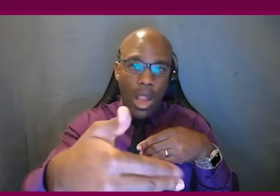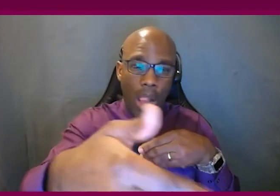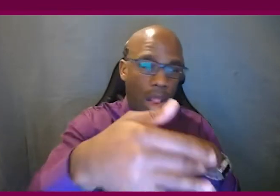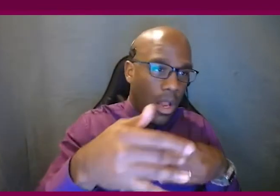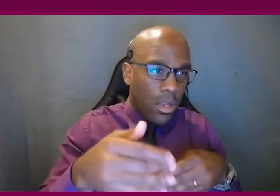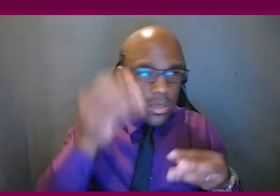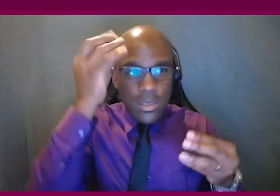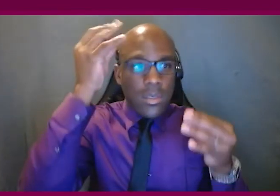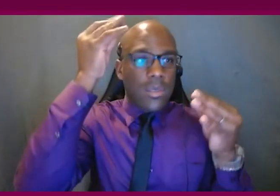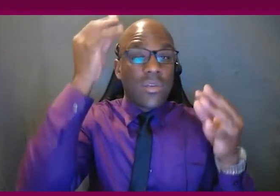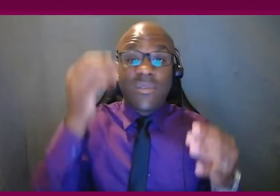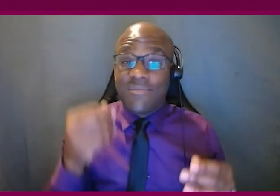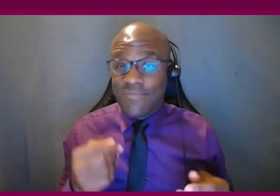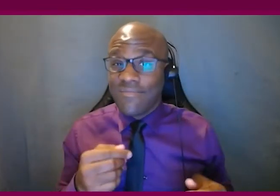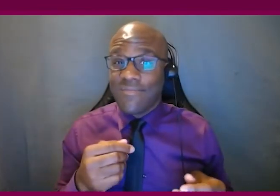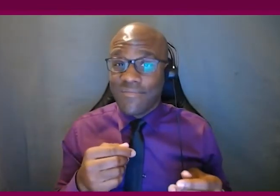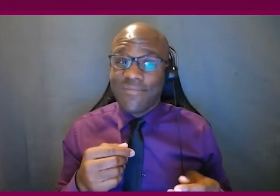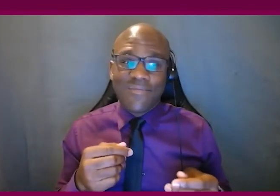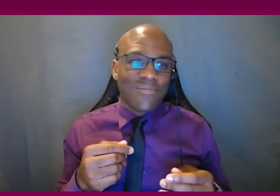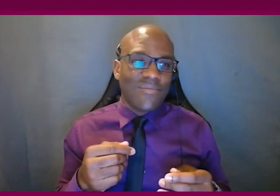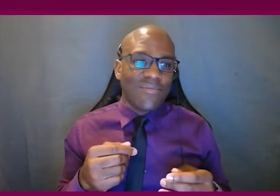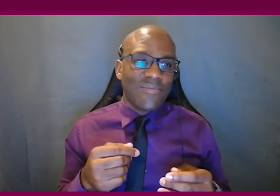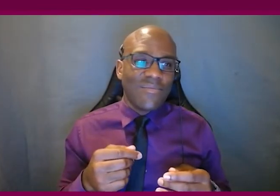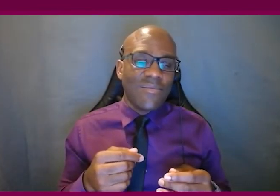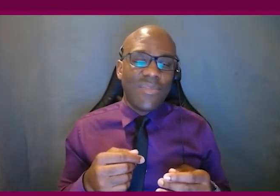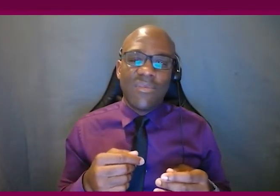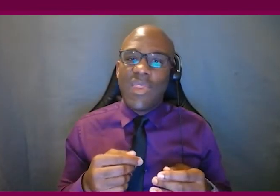person and being anxious can lead to feeling depressed.